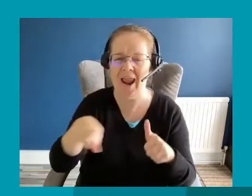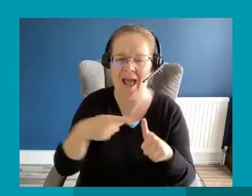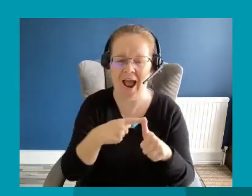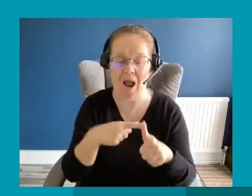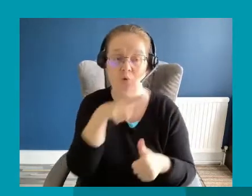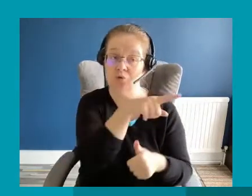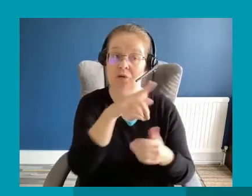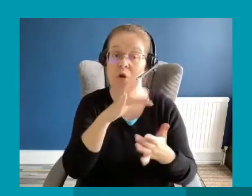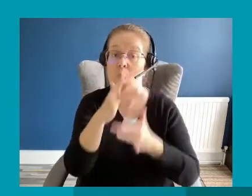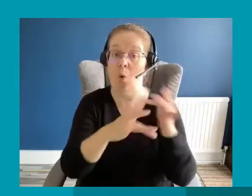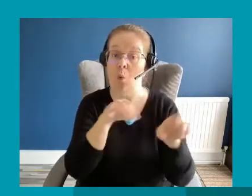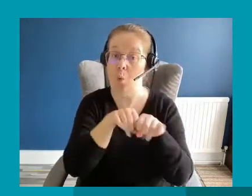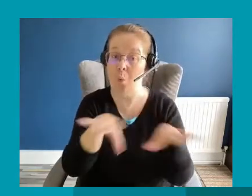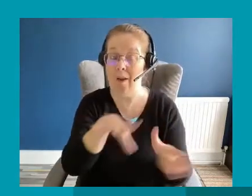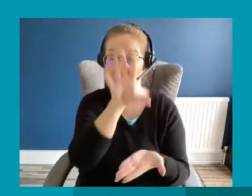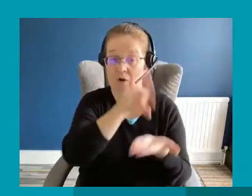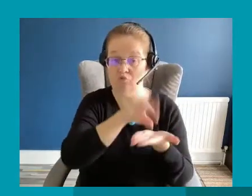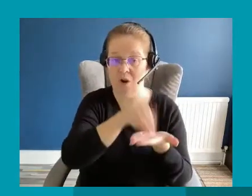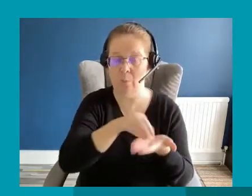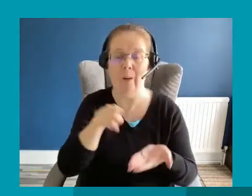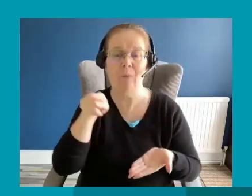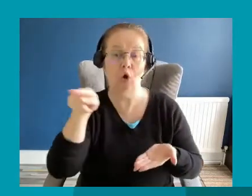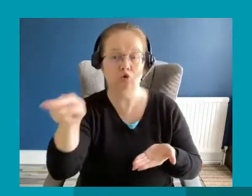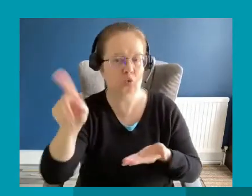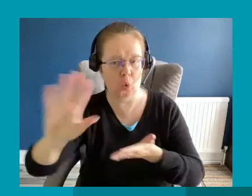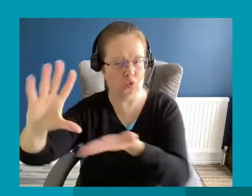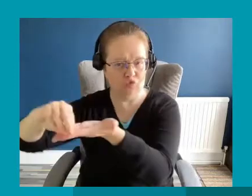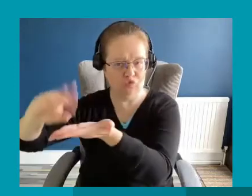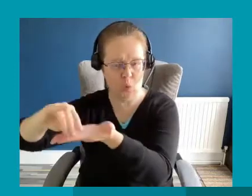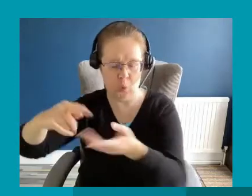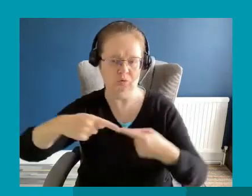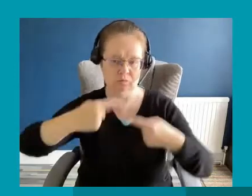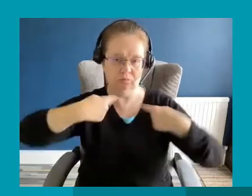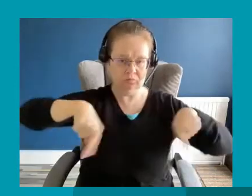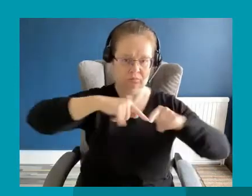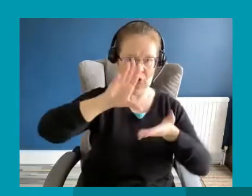but you won't be. However, we will be opening the chat box